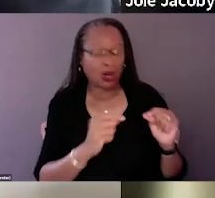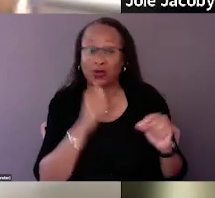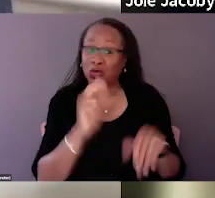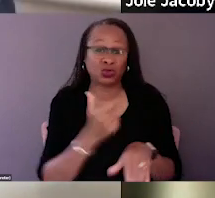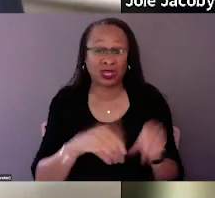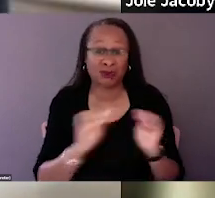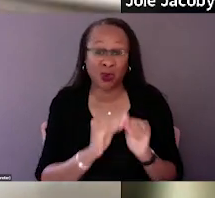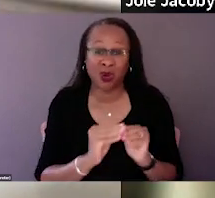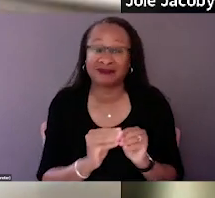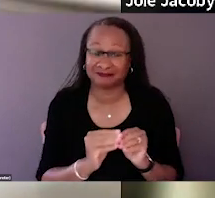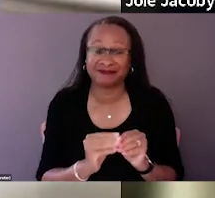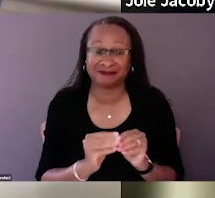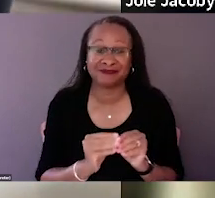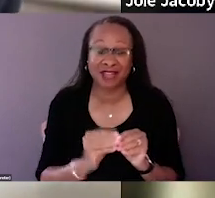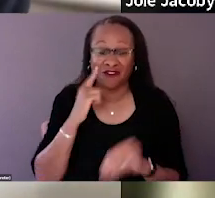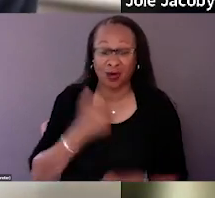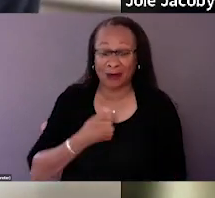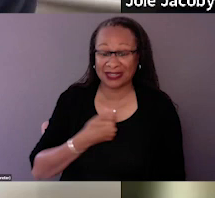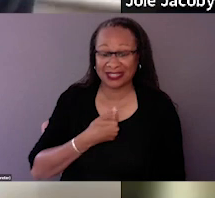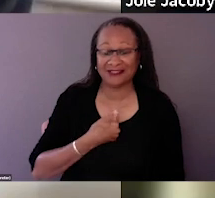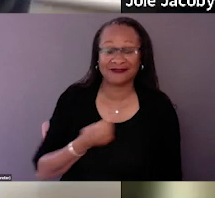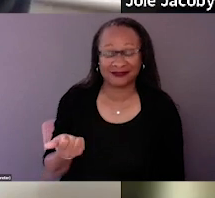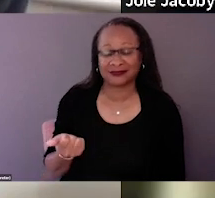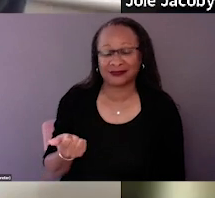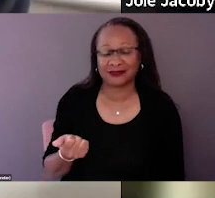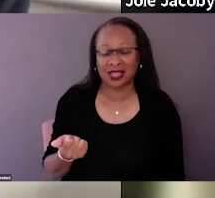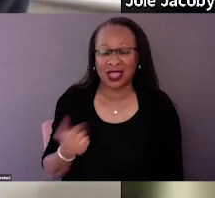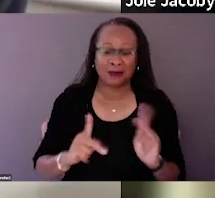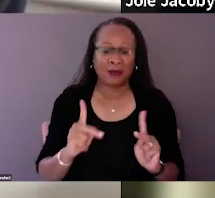And for me, it was just, people were being so mean,